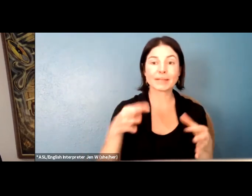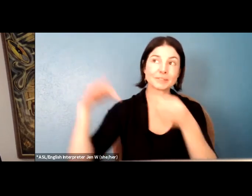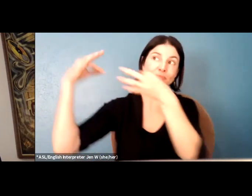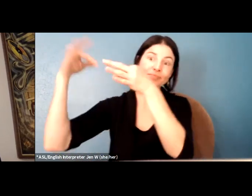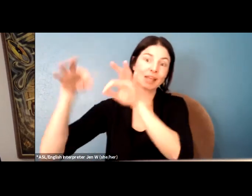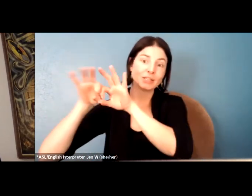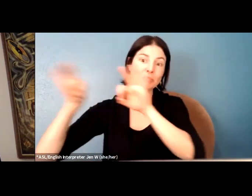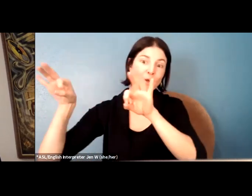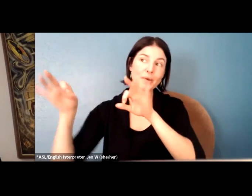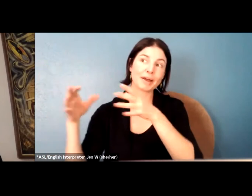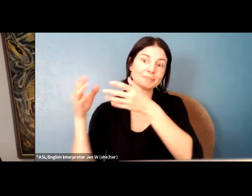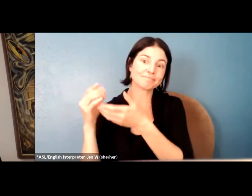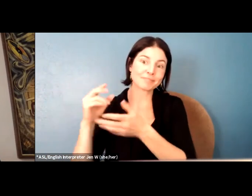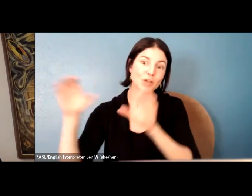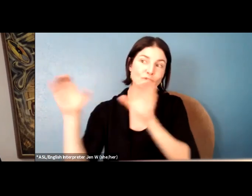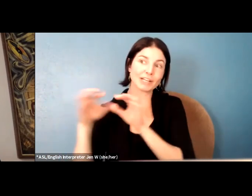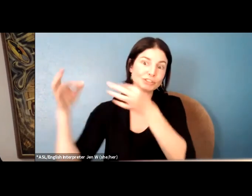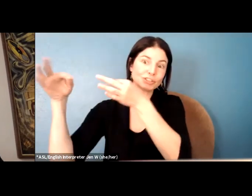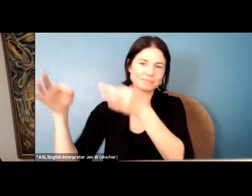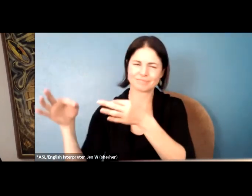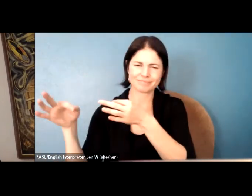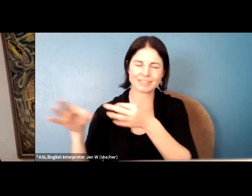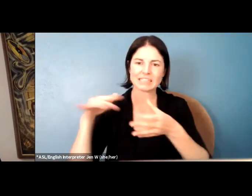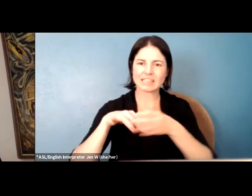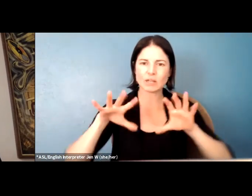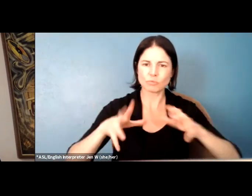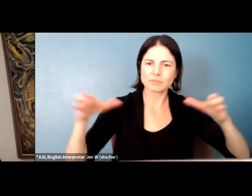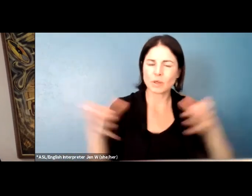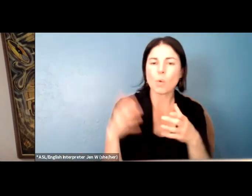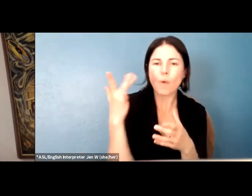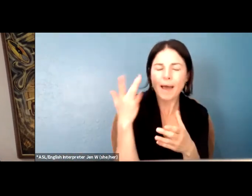afterwards, they come together because they know that to act